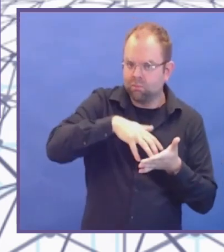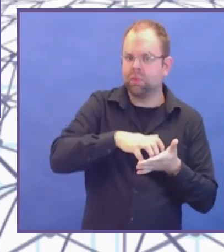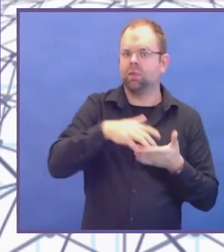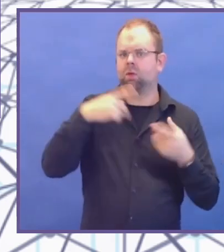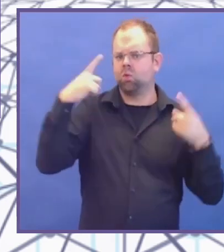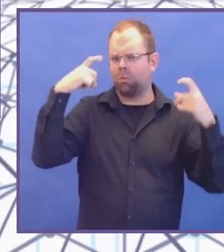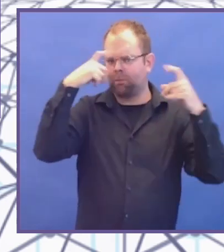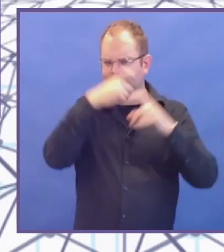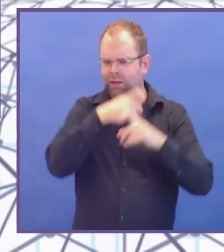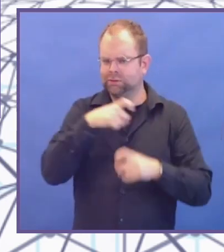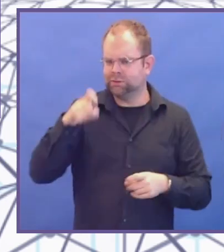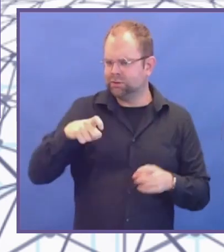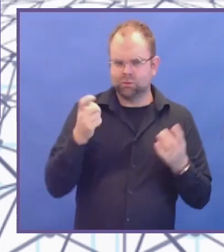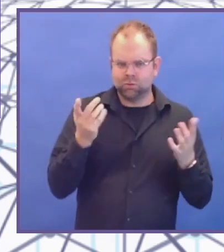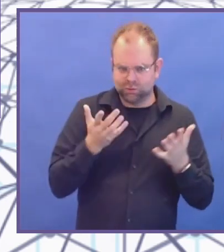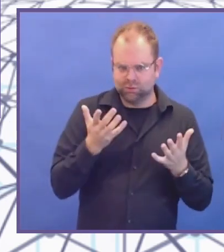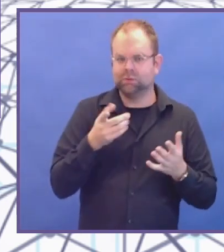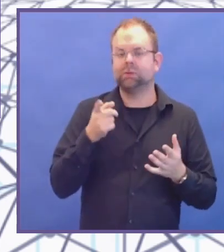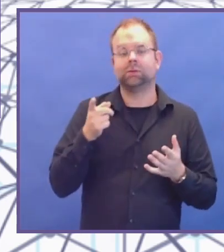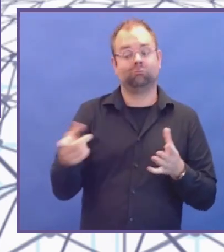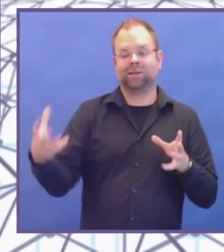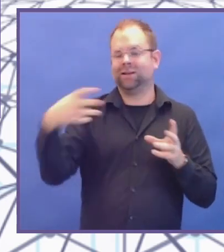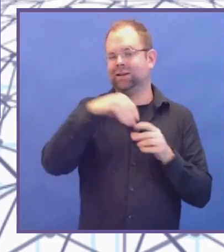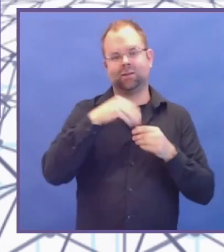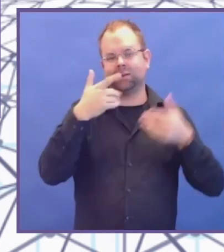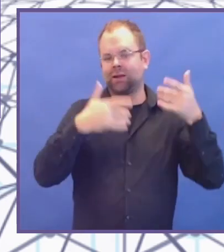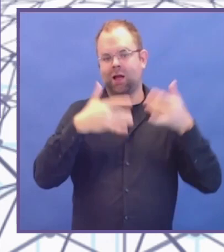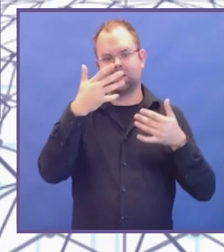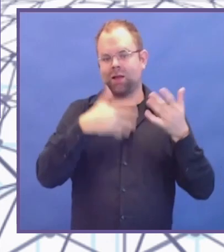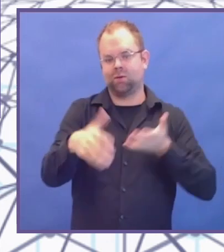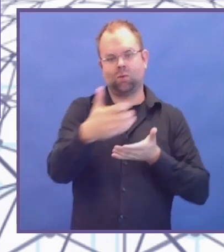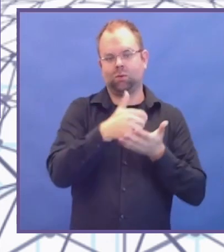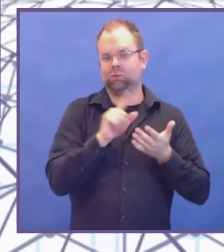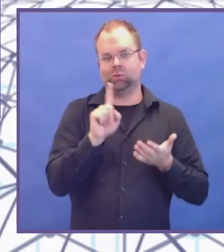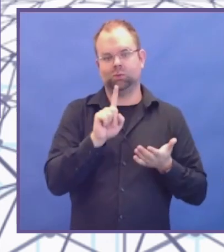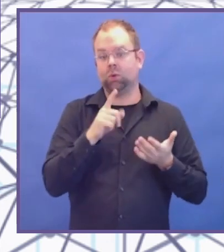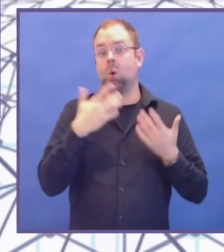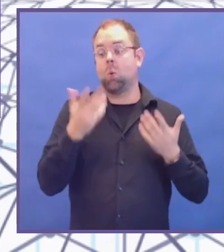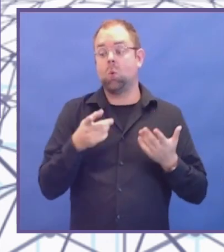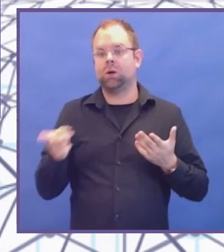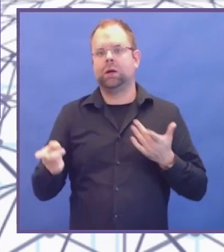in the existing data so that we can inform and encourage better data collection on at access.